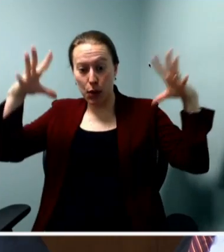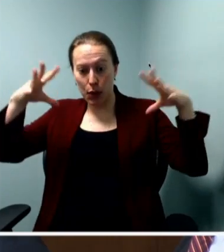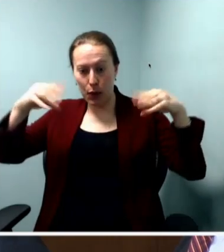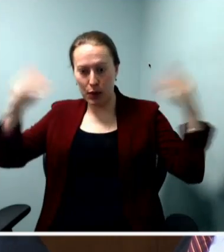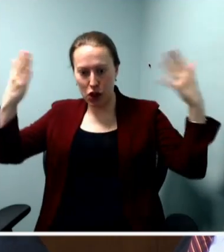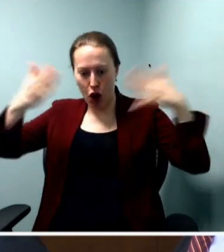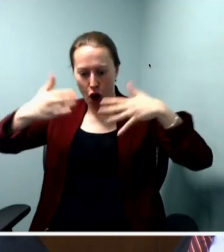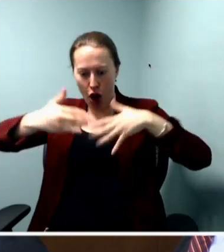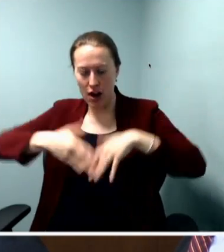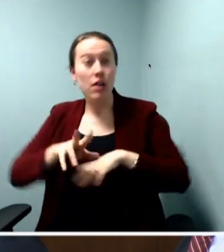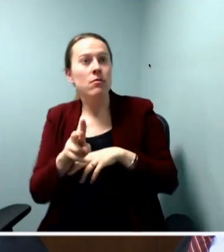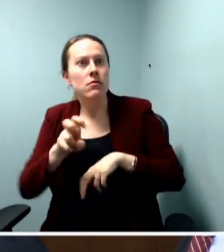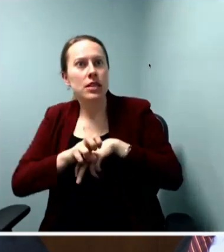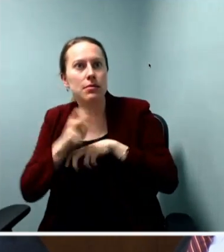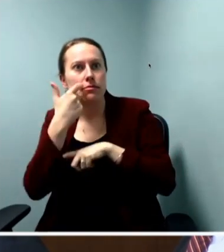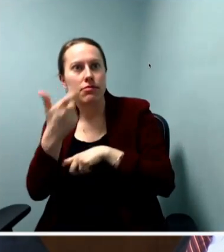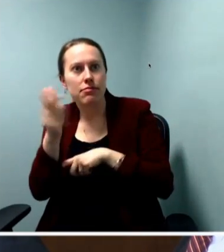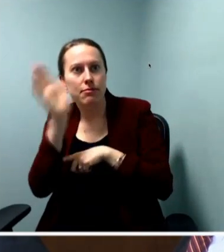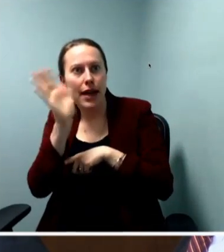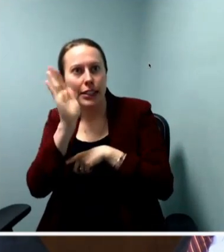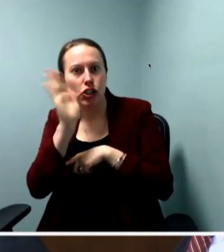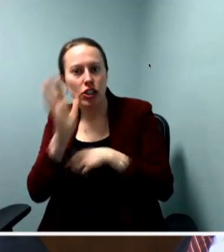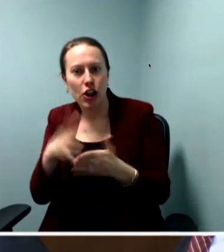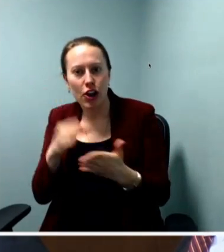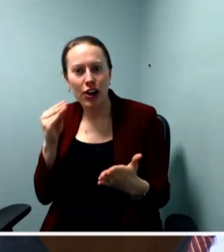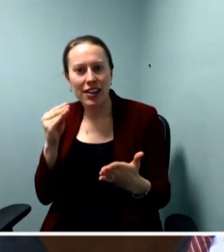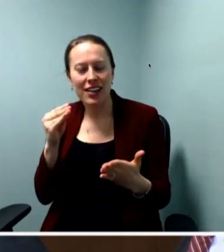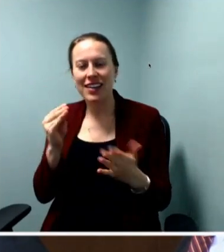To what? And so, it freed everything.